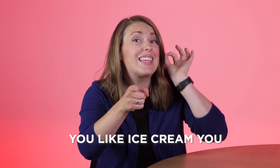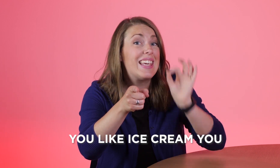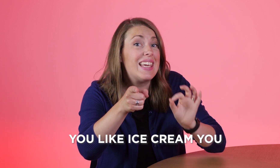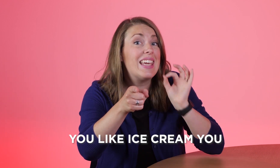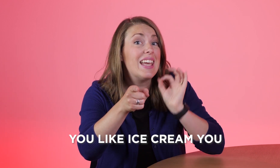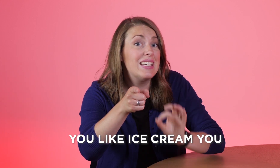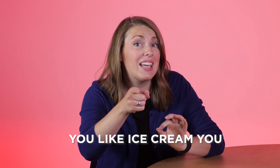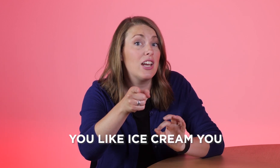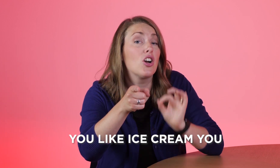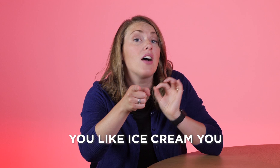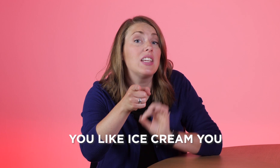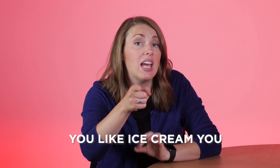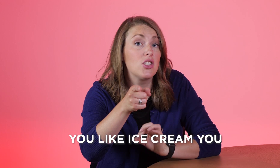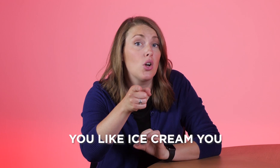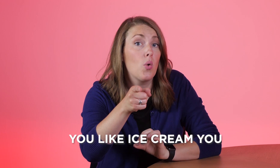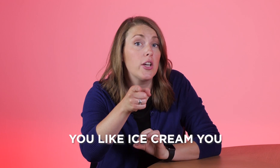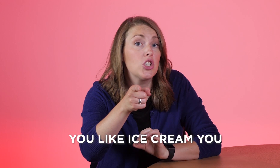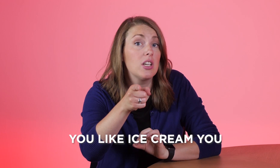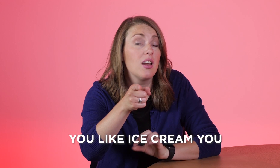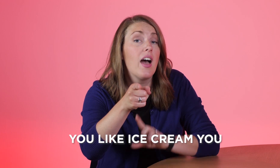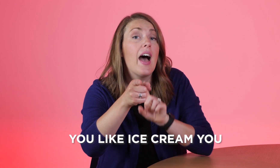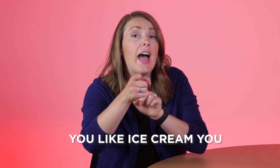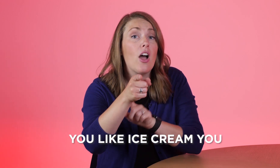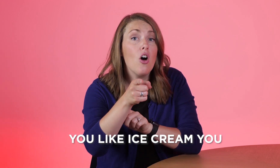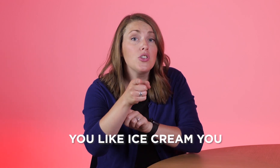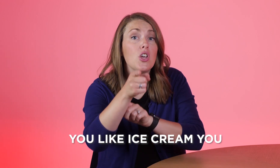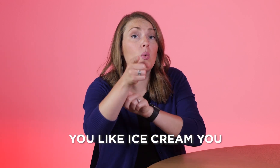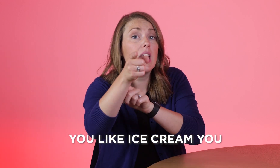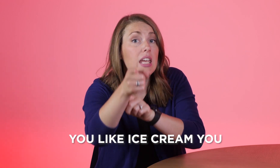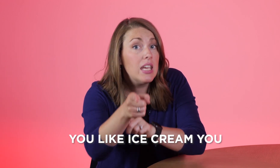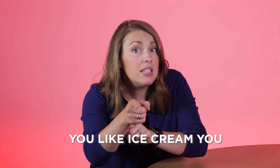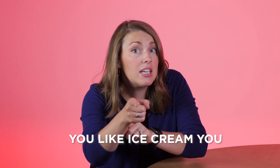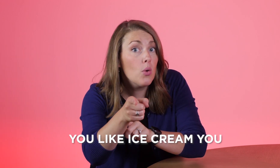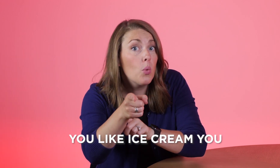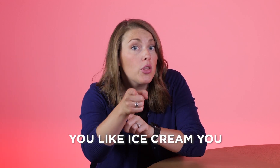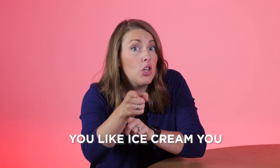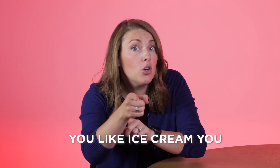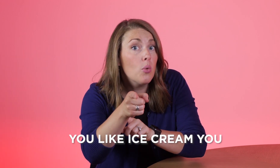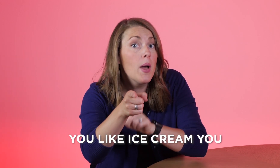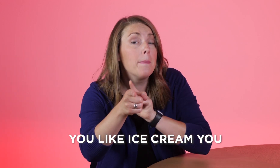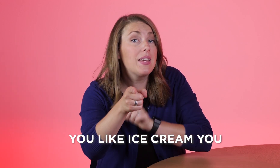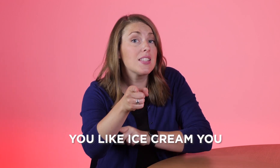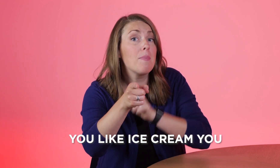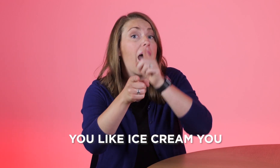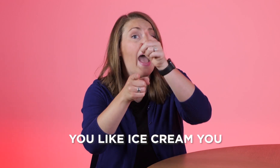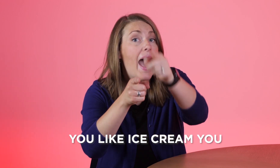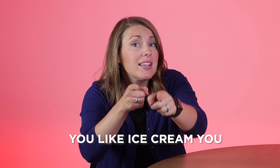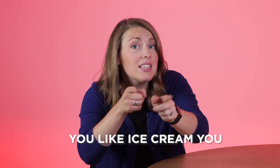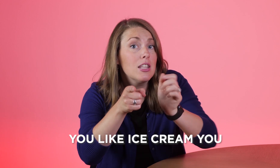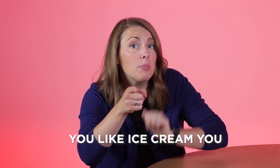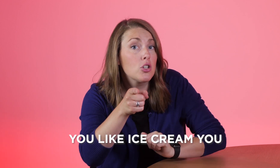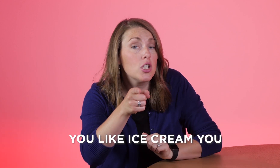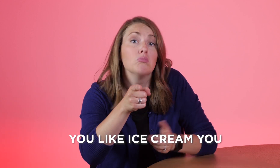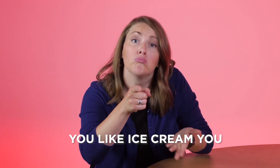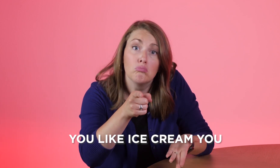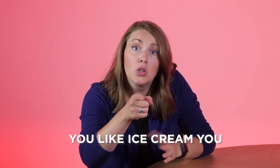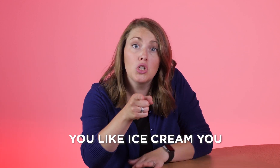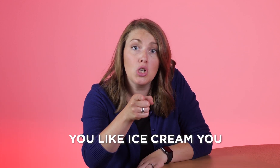a key indicator of a yes no question i also end it with you because i'm asking the person